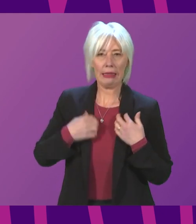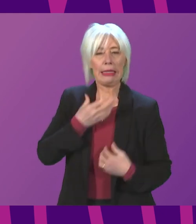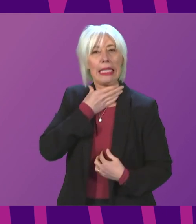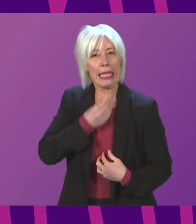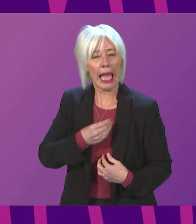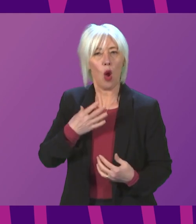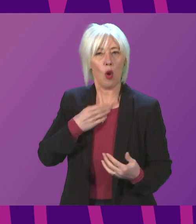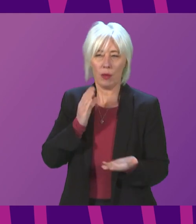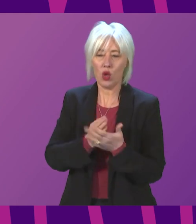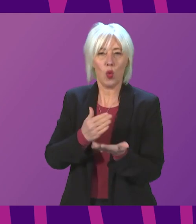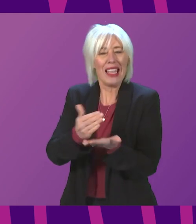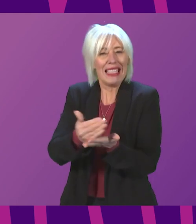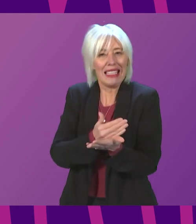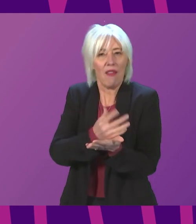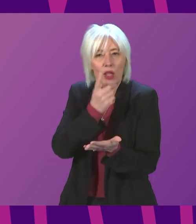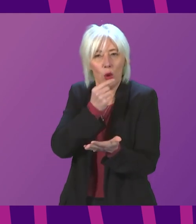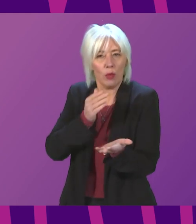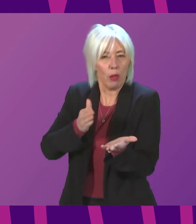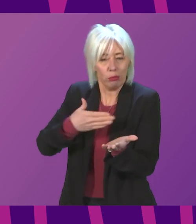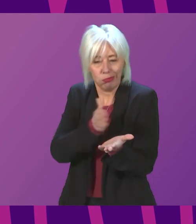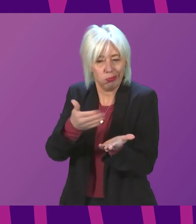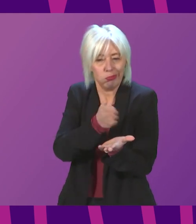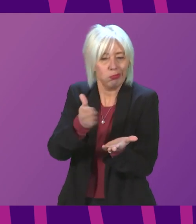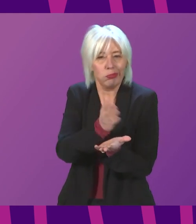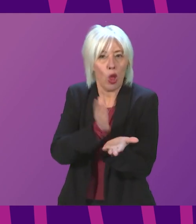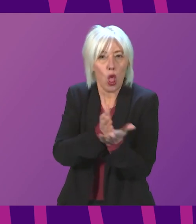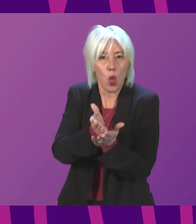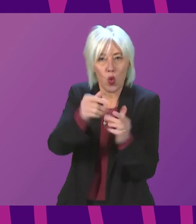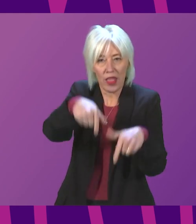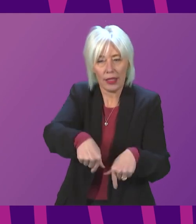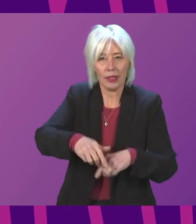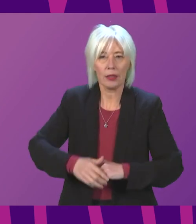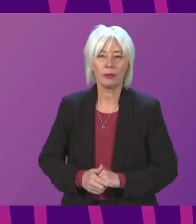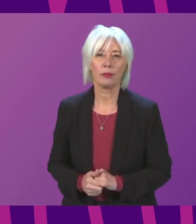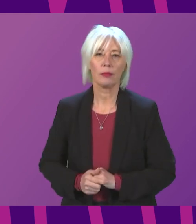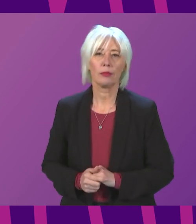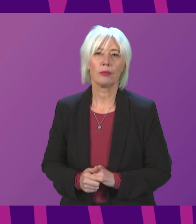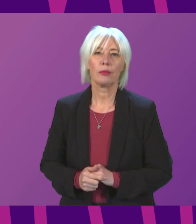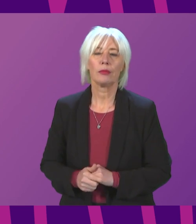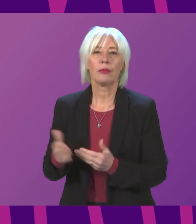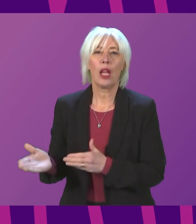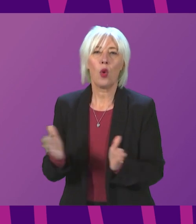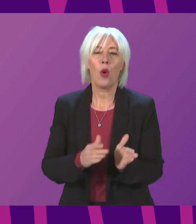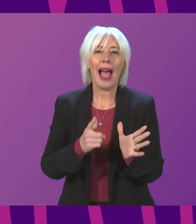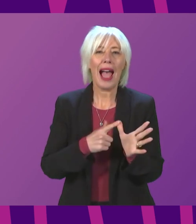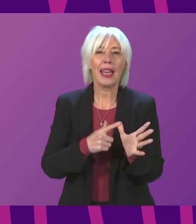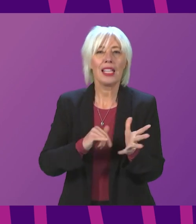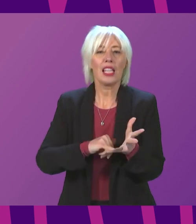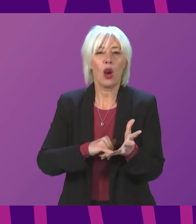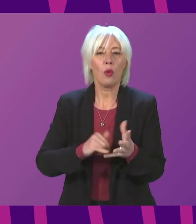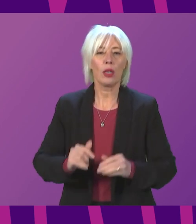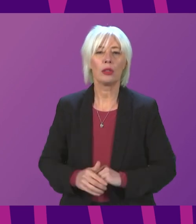possible path through the pandemic.